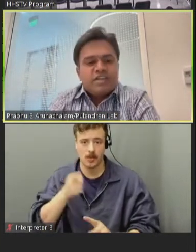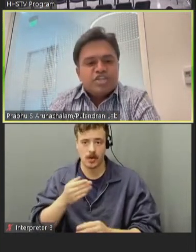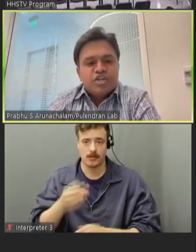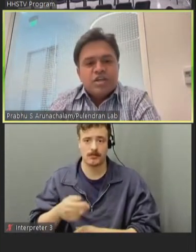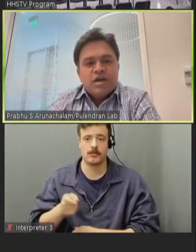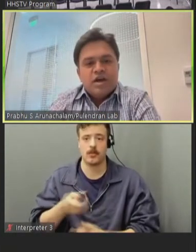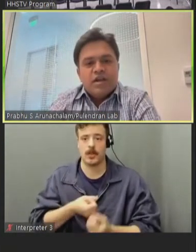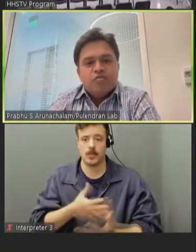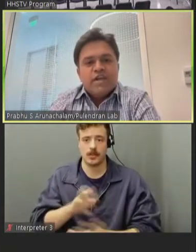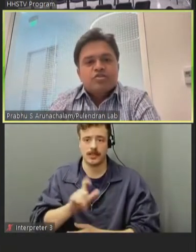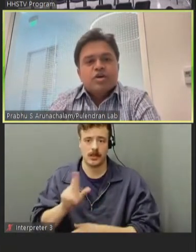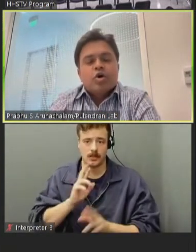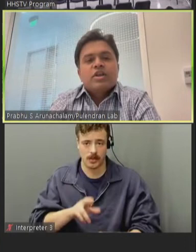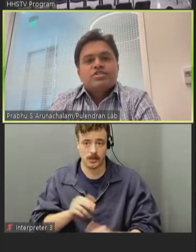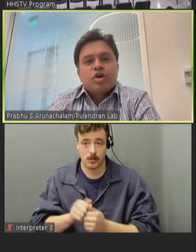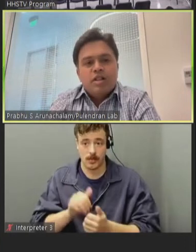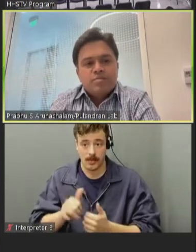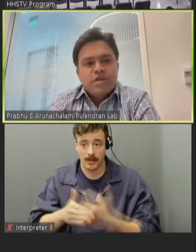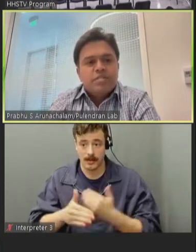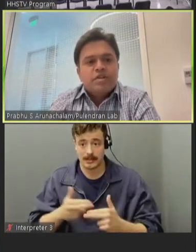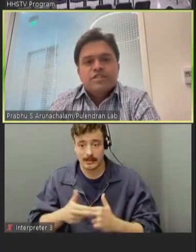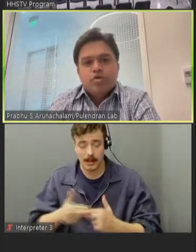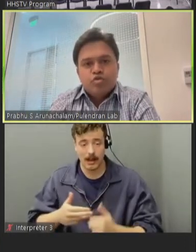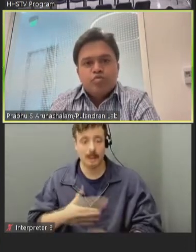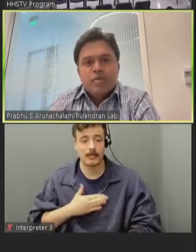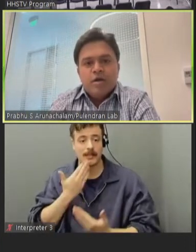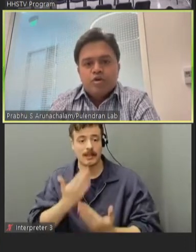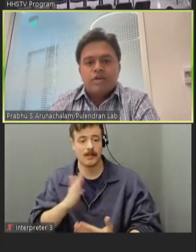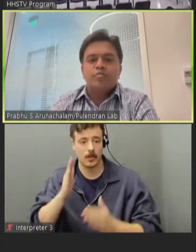attention. And I would like to acknowledge all the people without whom I would not have